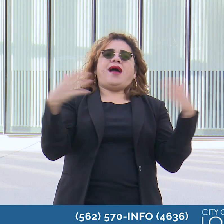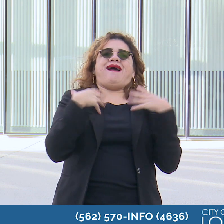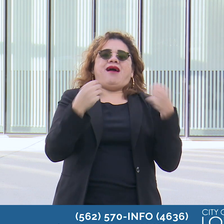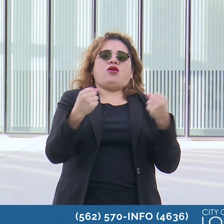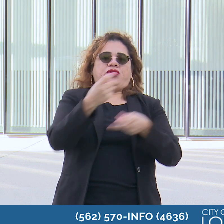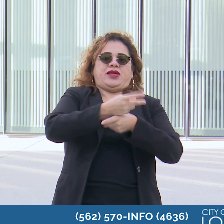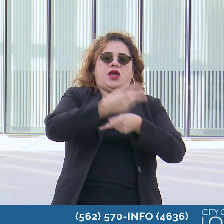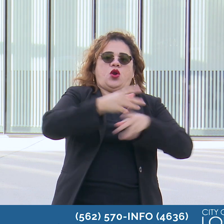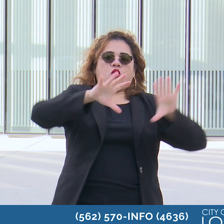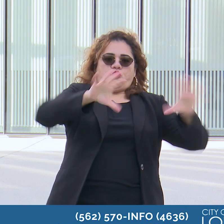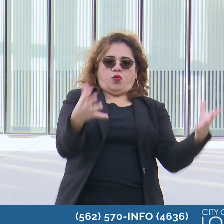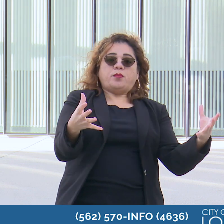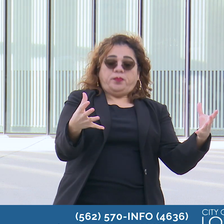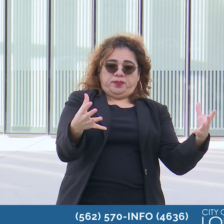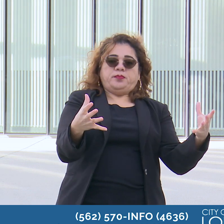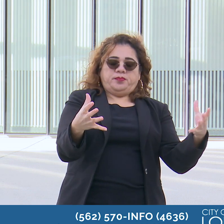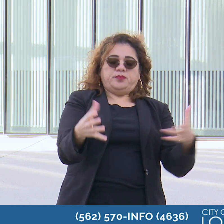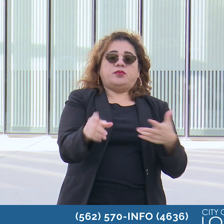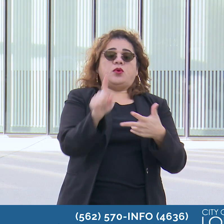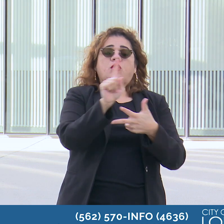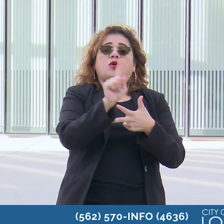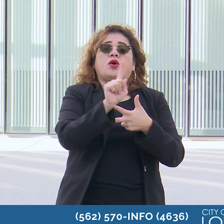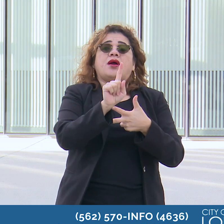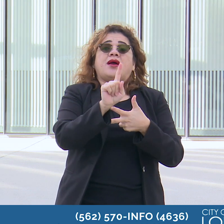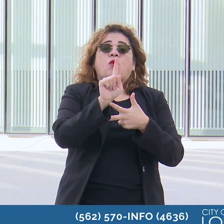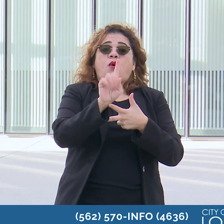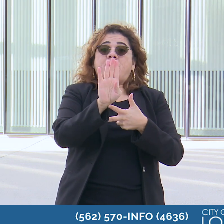Phase 1B is essential workers.